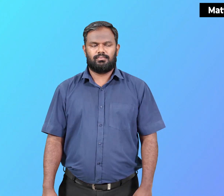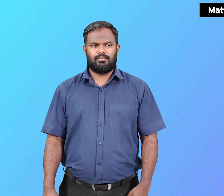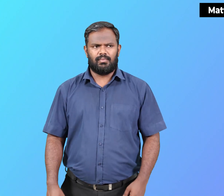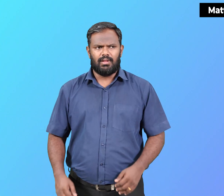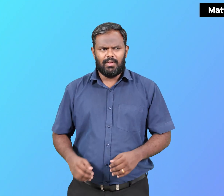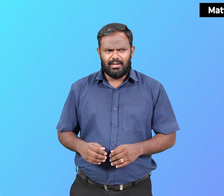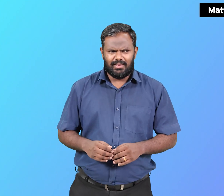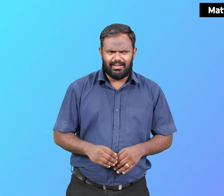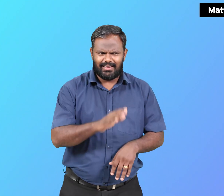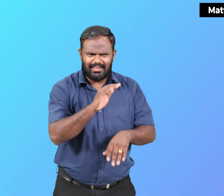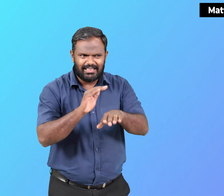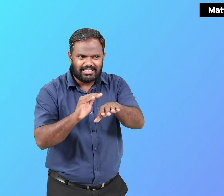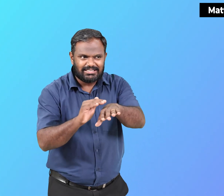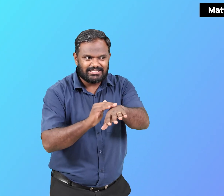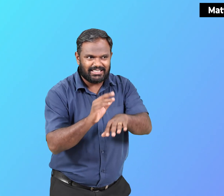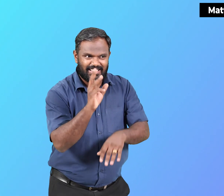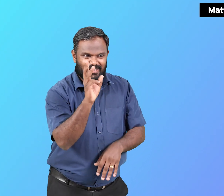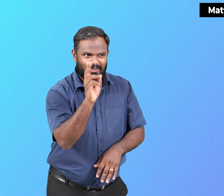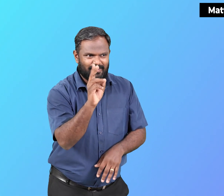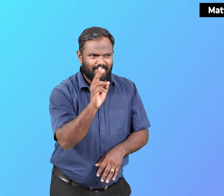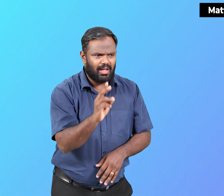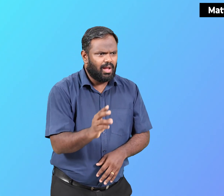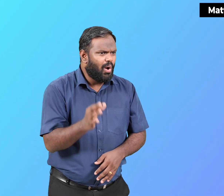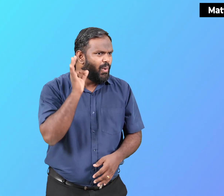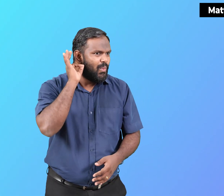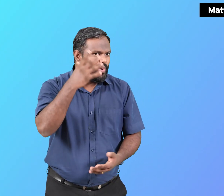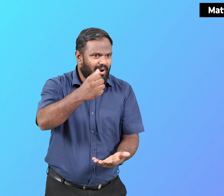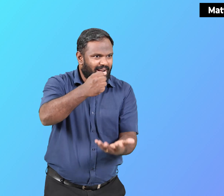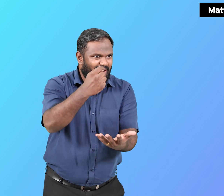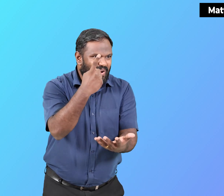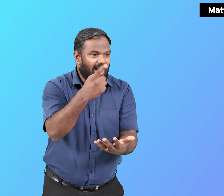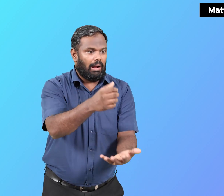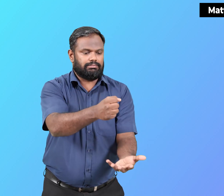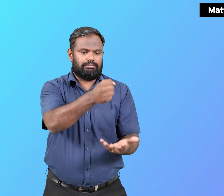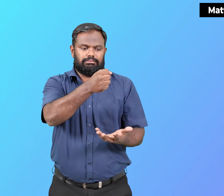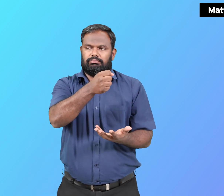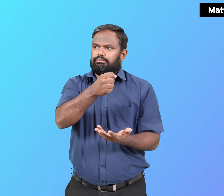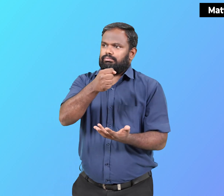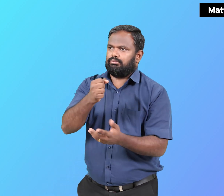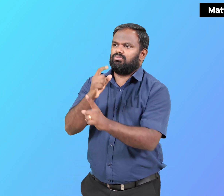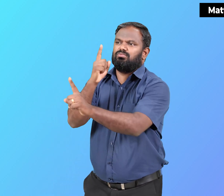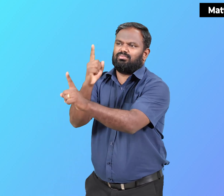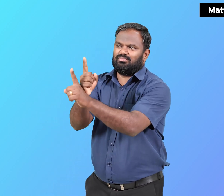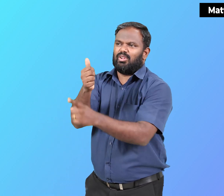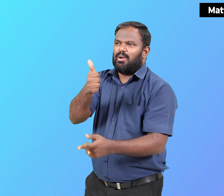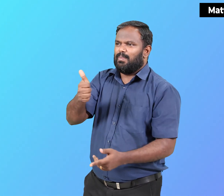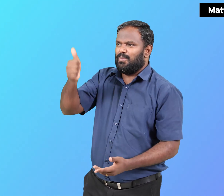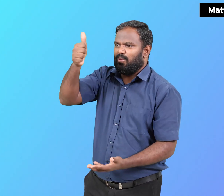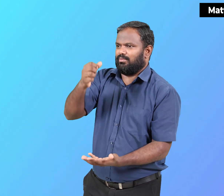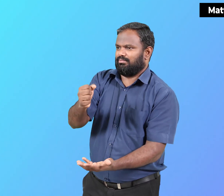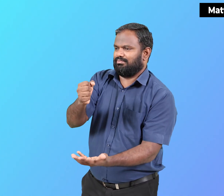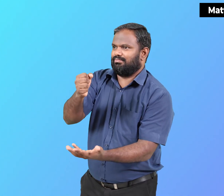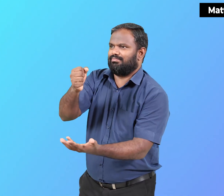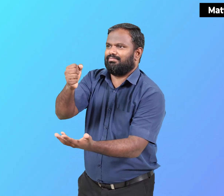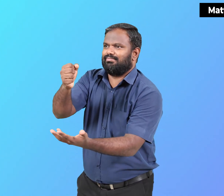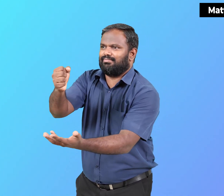“Then the servant who was given one bag of money came to the master.